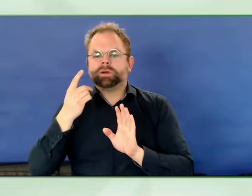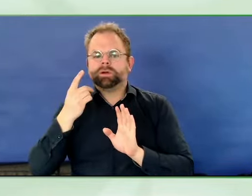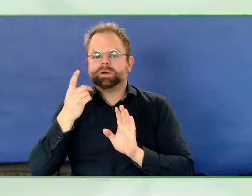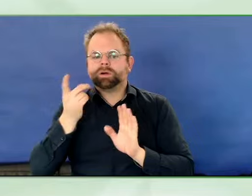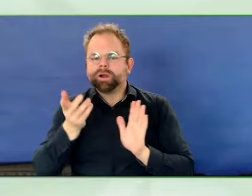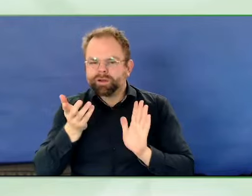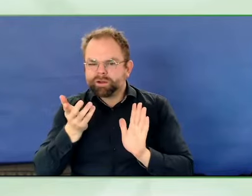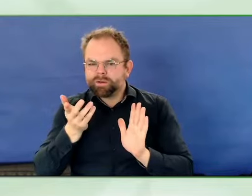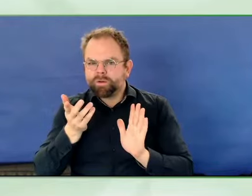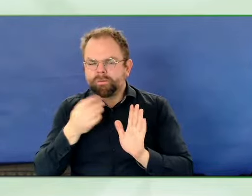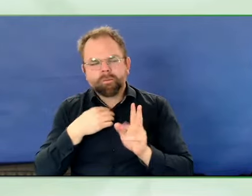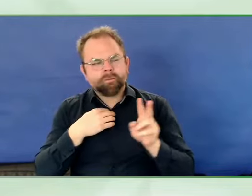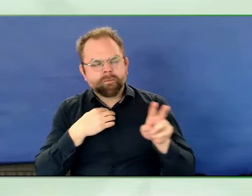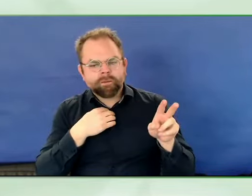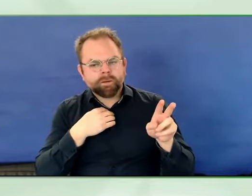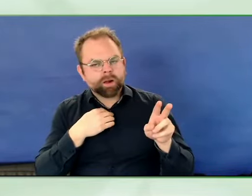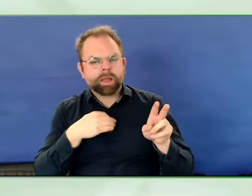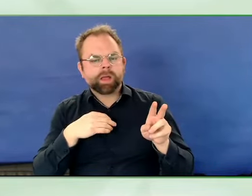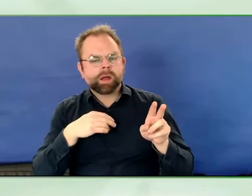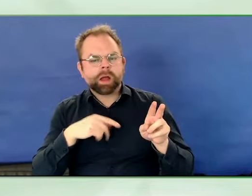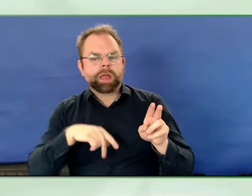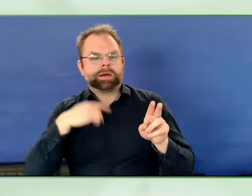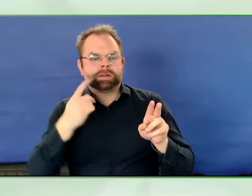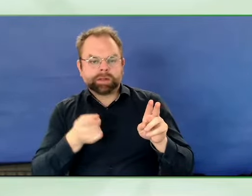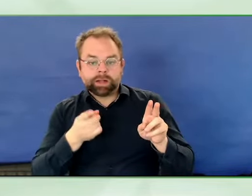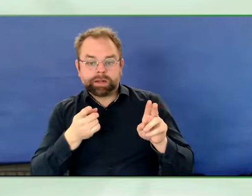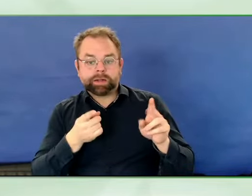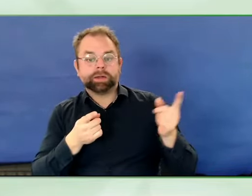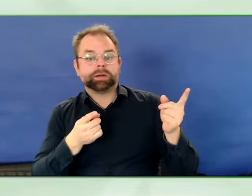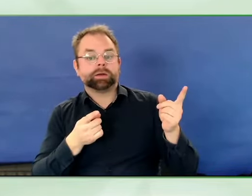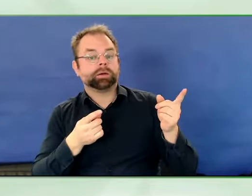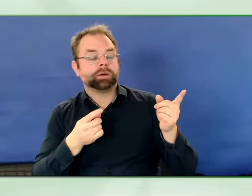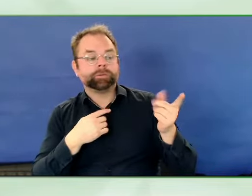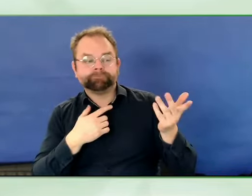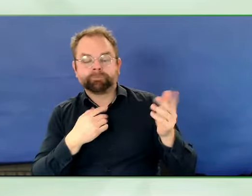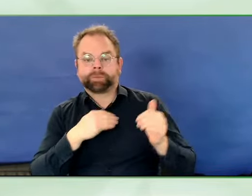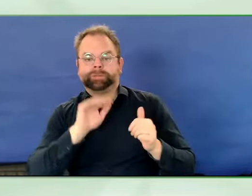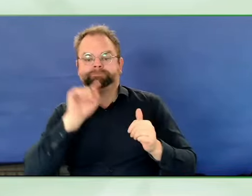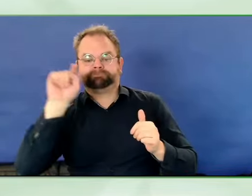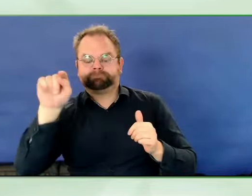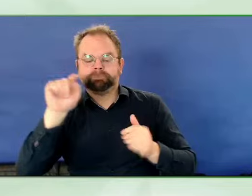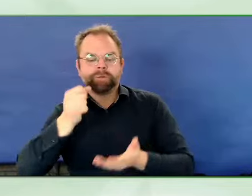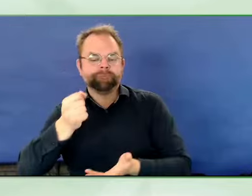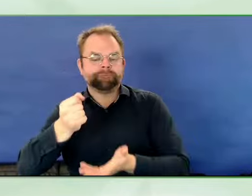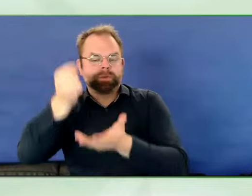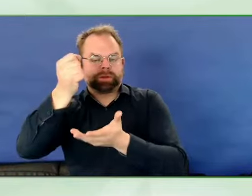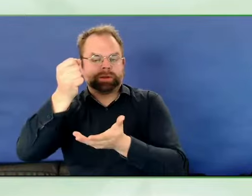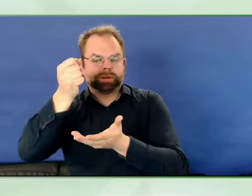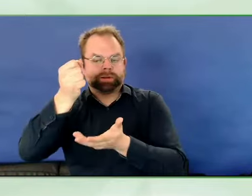start-up comes to you and wants funding, please make them understand that for example when